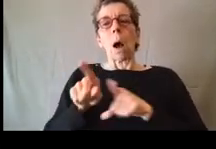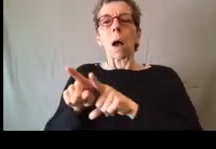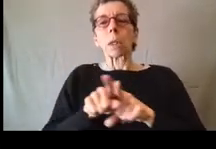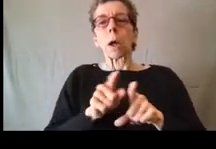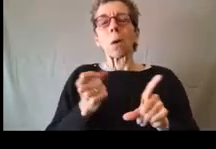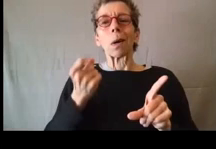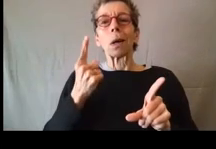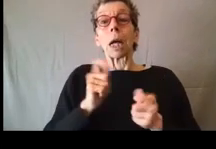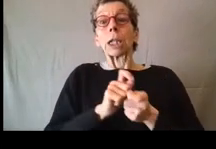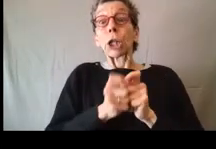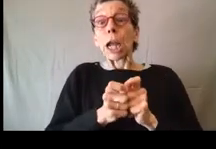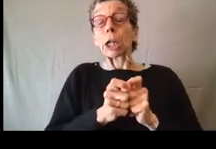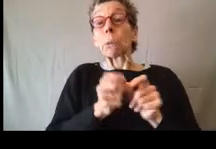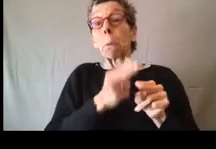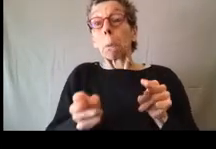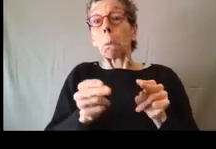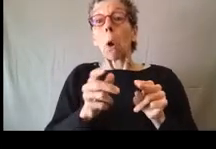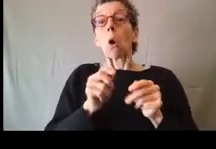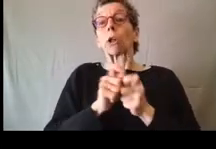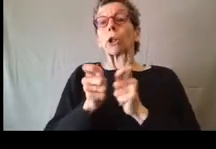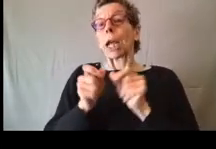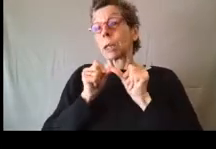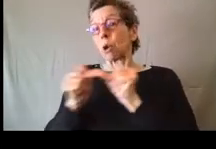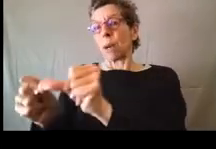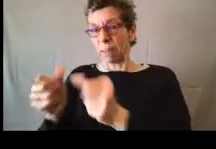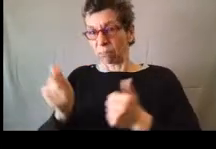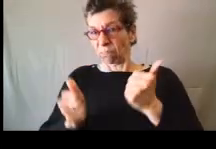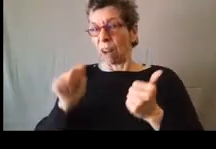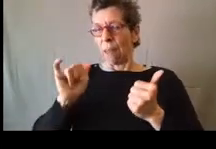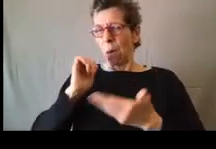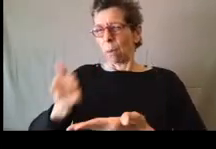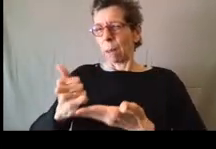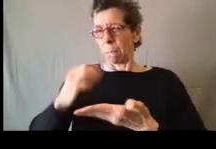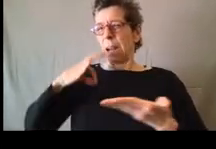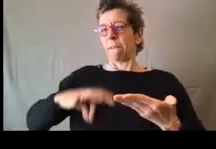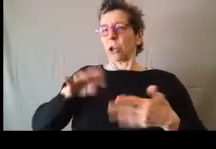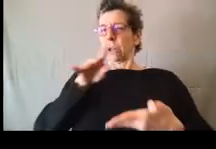is an opportunity to look at post training assessment over time.